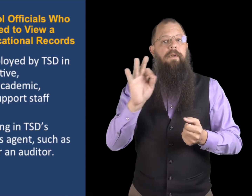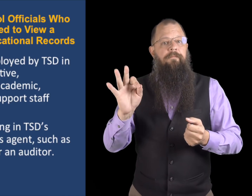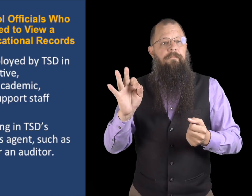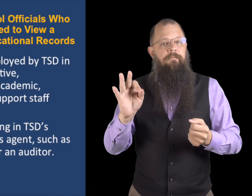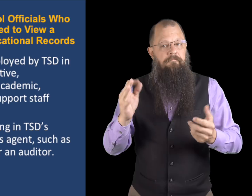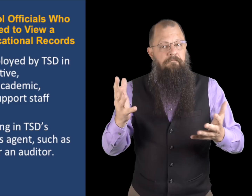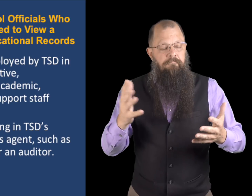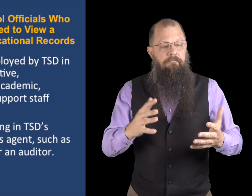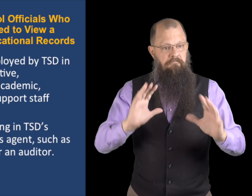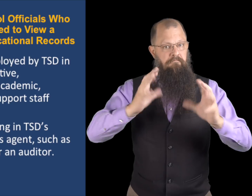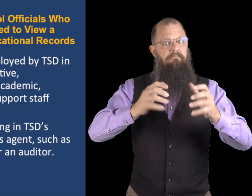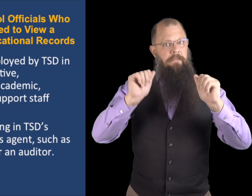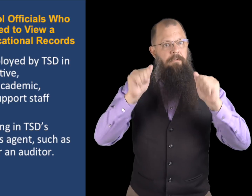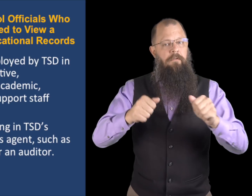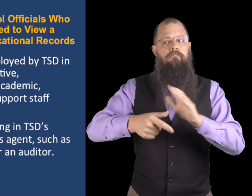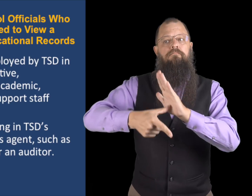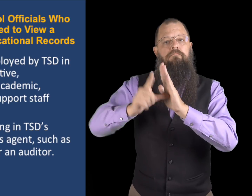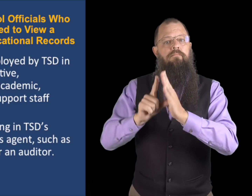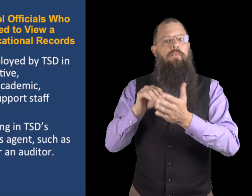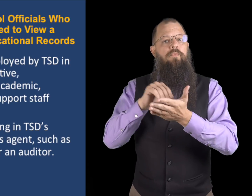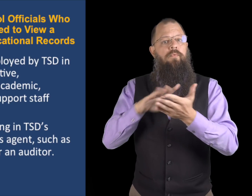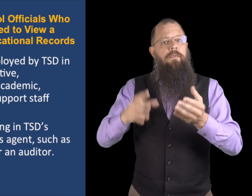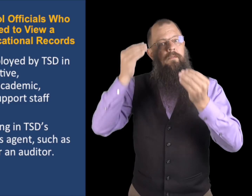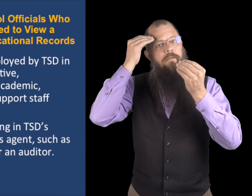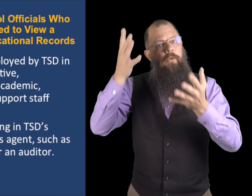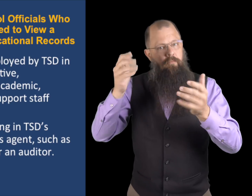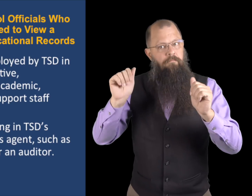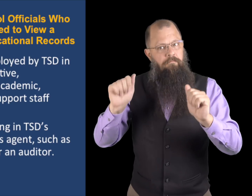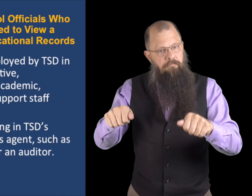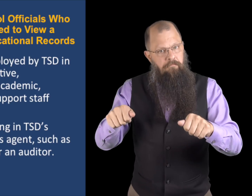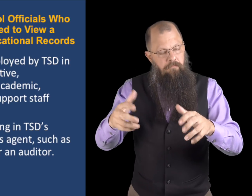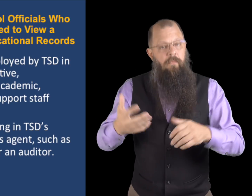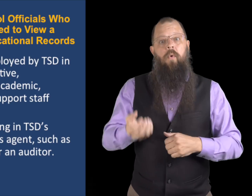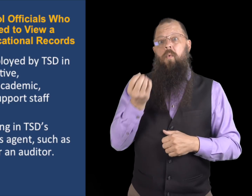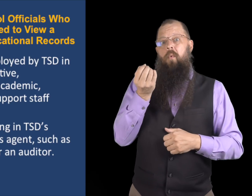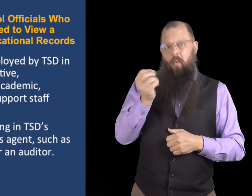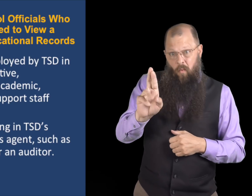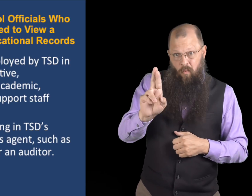and support staff. All those individuals are able to review a student's